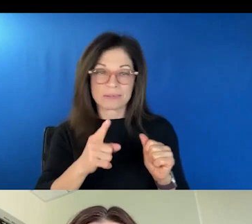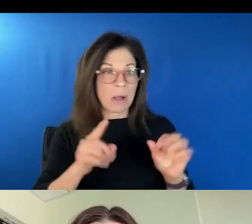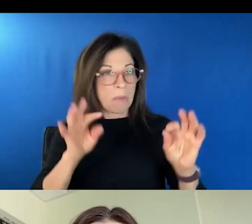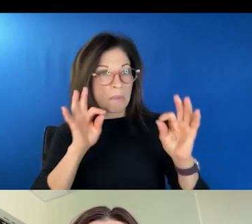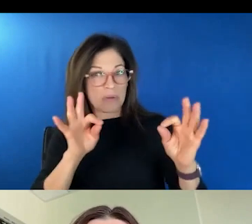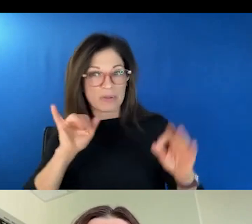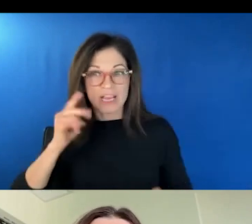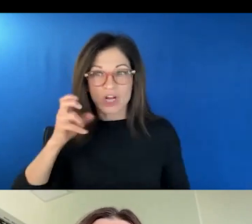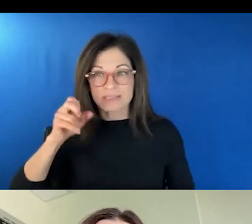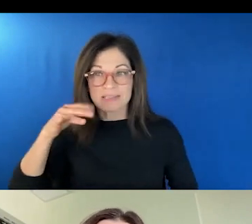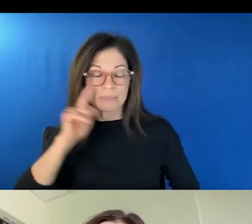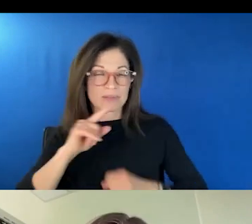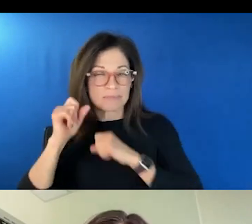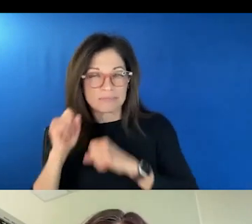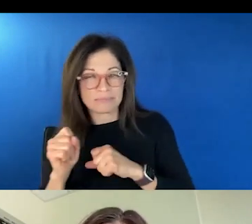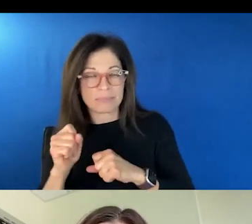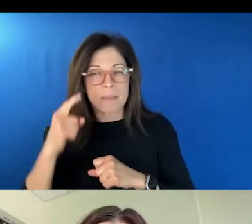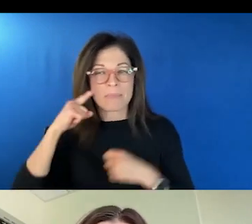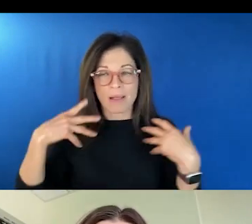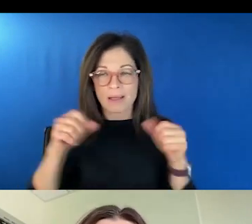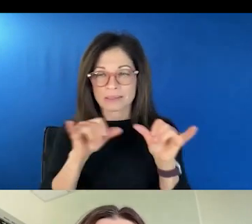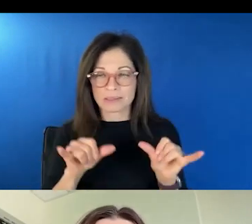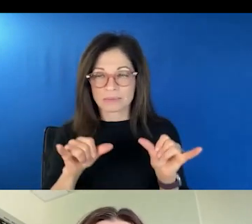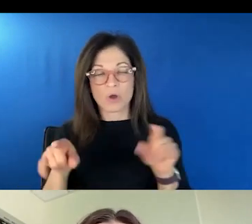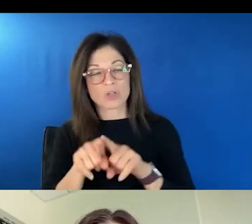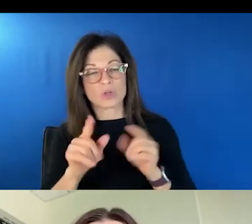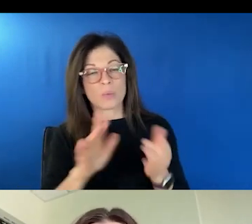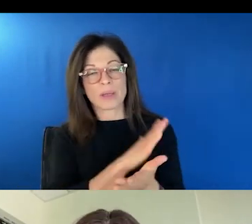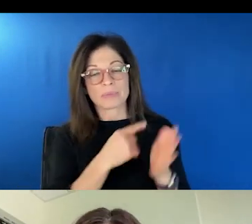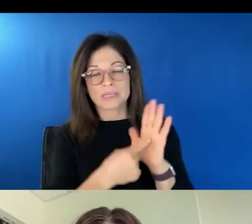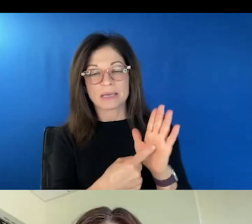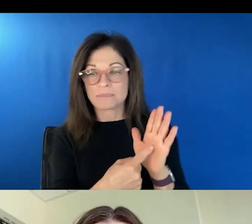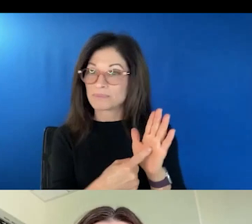HEALTH SYSTEM. THEY NOTED IN THE PAPER THAT IT DID NOT EXIST.